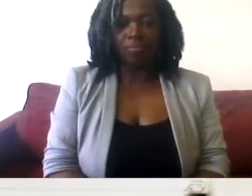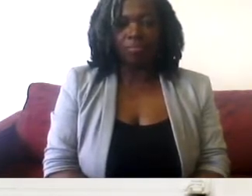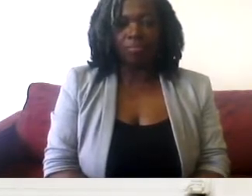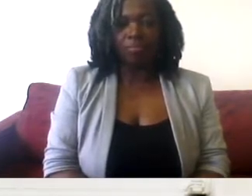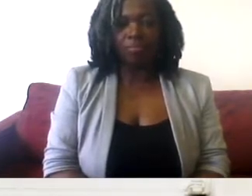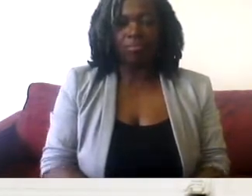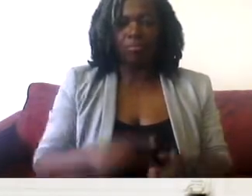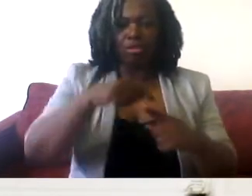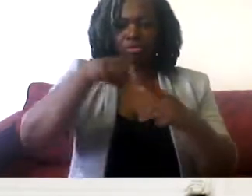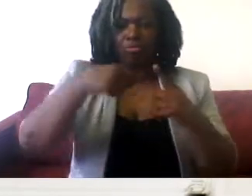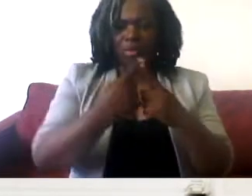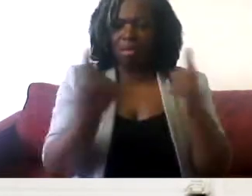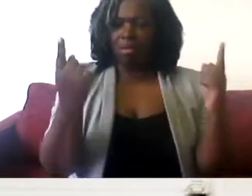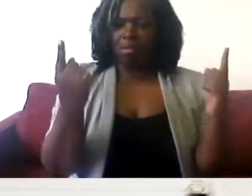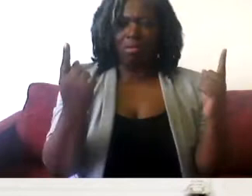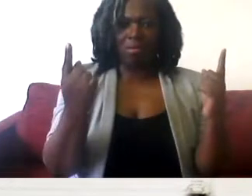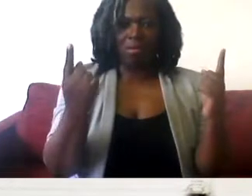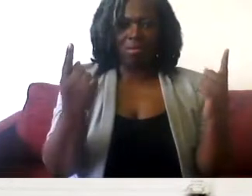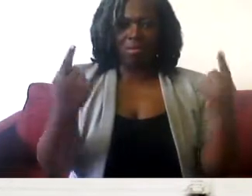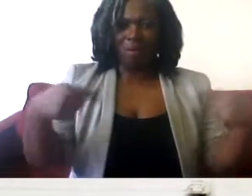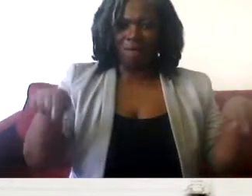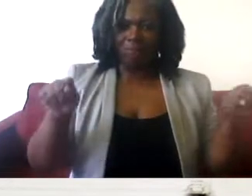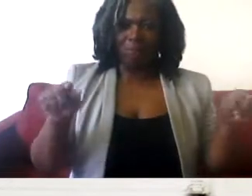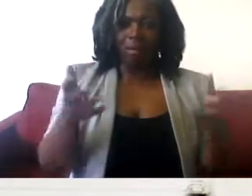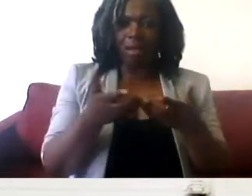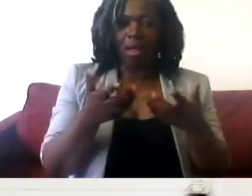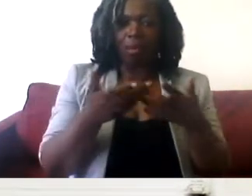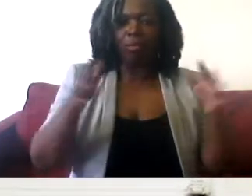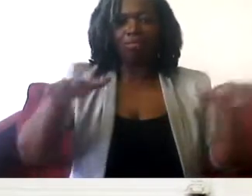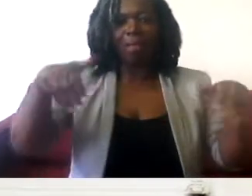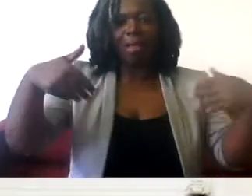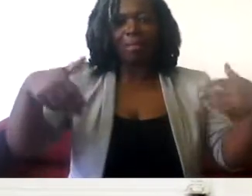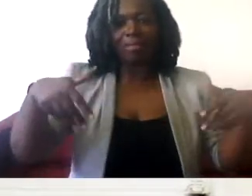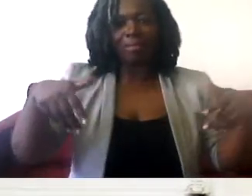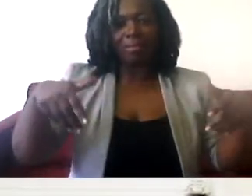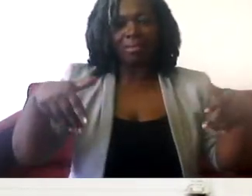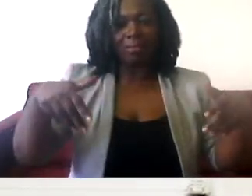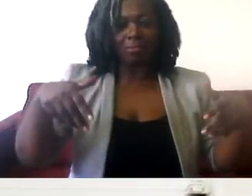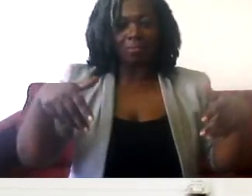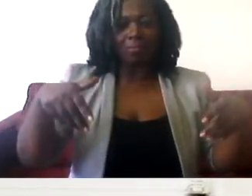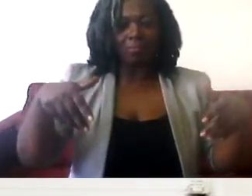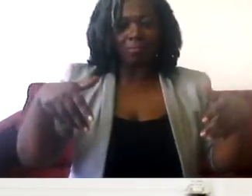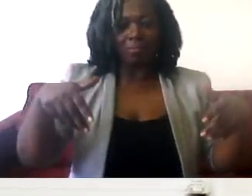string off our two index fingers. In